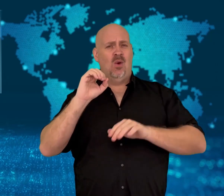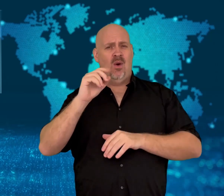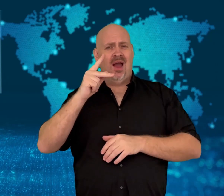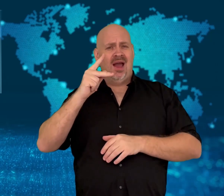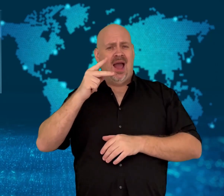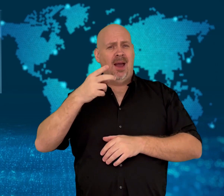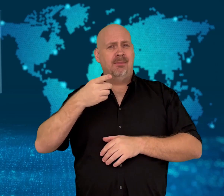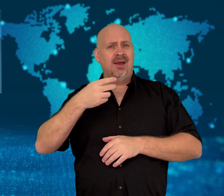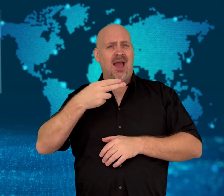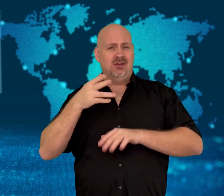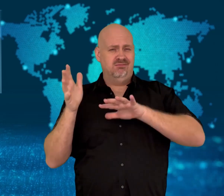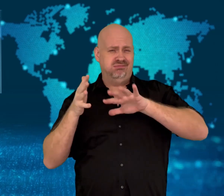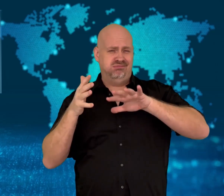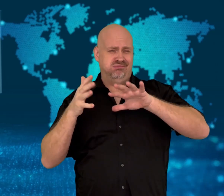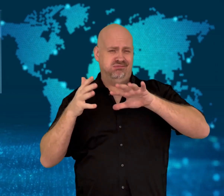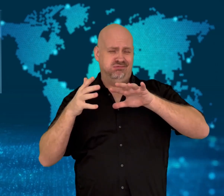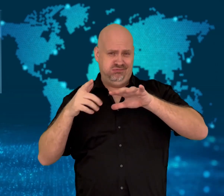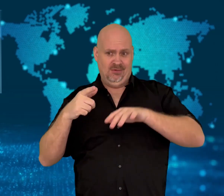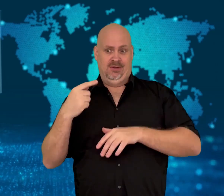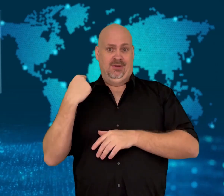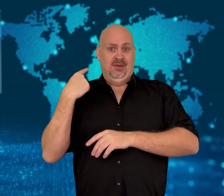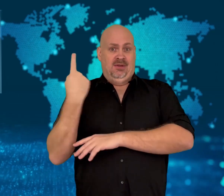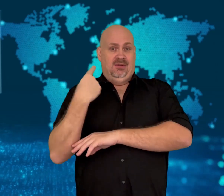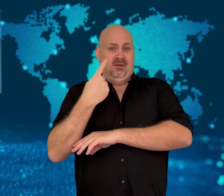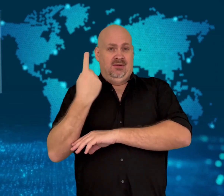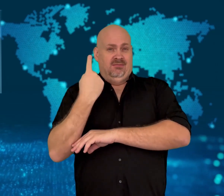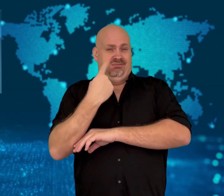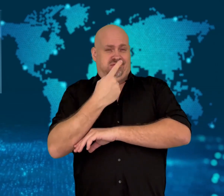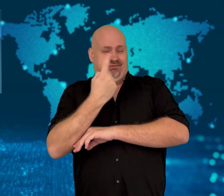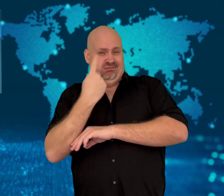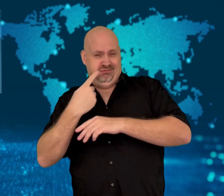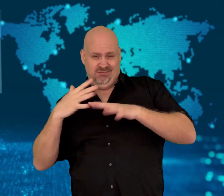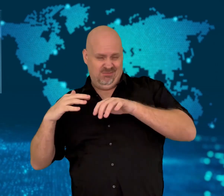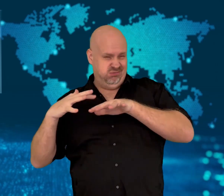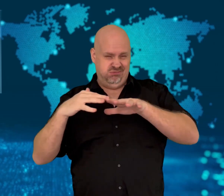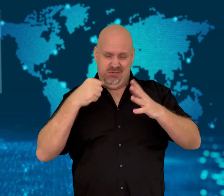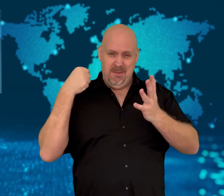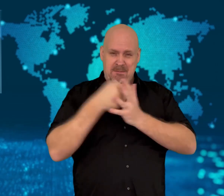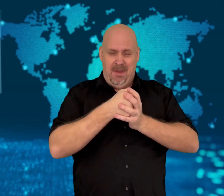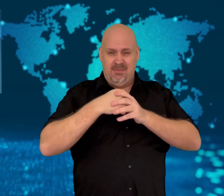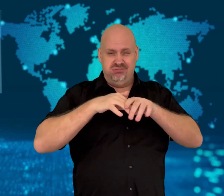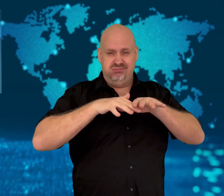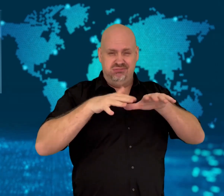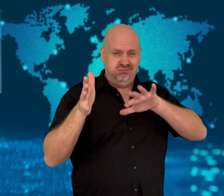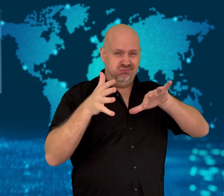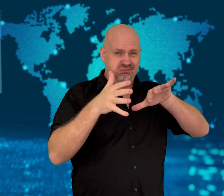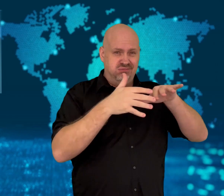North Island has clocked wind gusts up to 160 KPH as